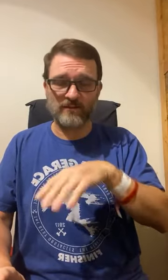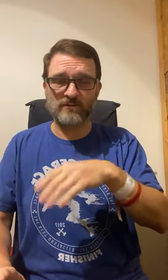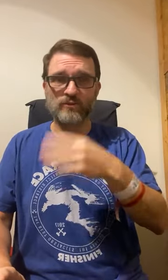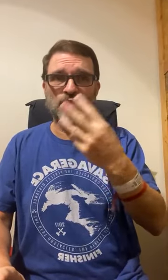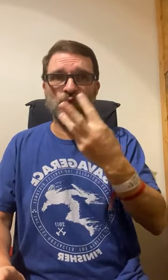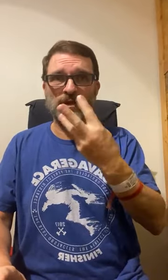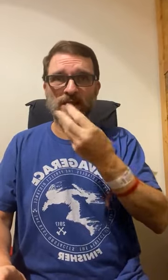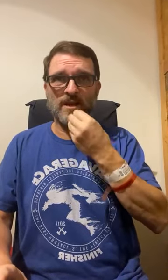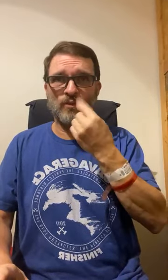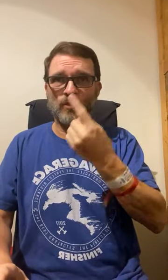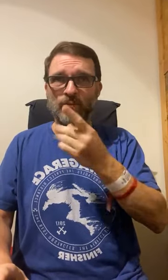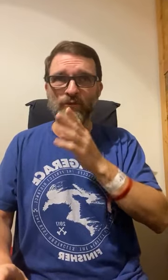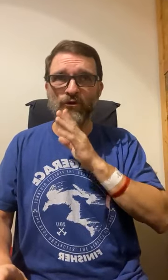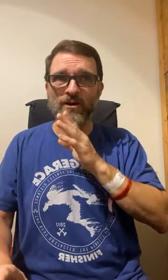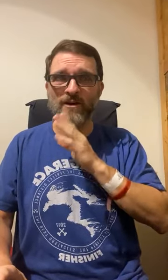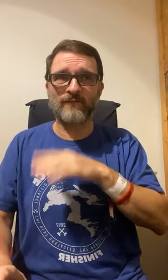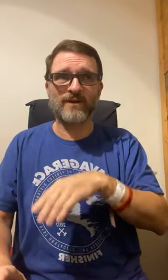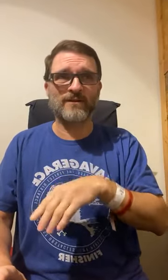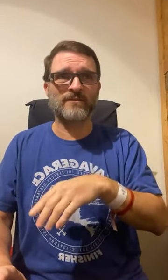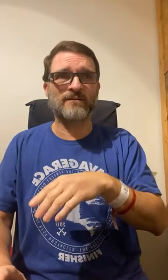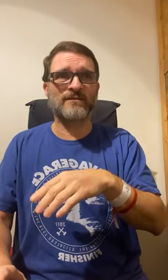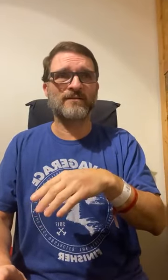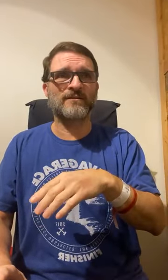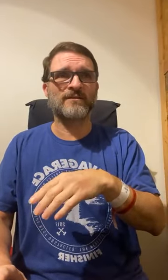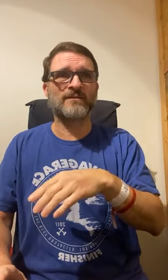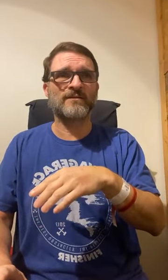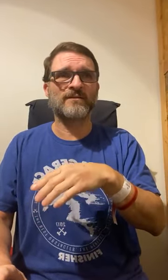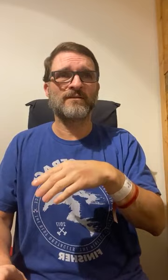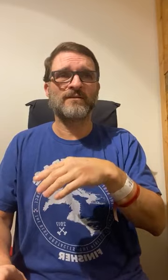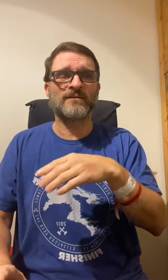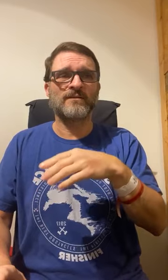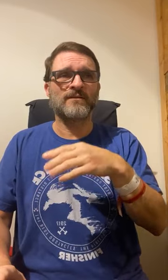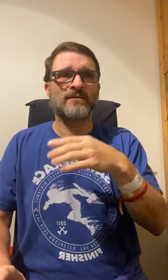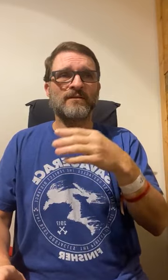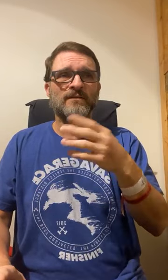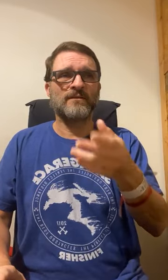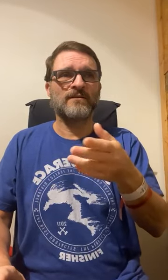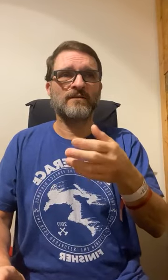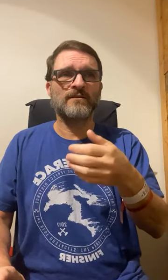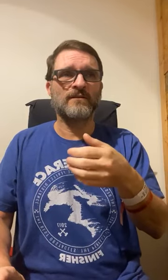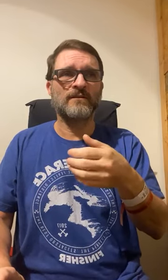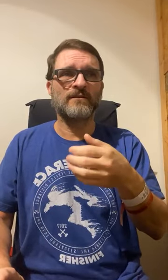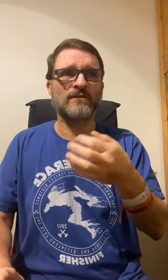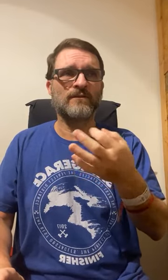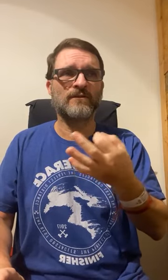Yea Tuesday and Thursday I had nothing. Wednesday I ate 1 breakfast,